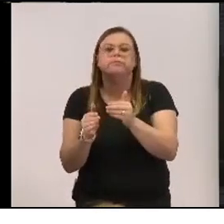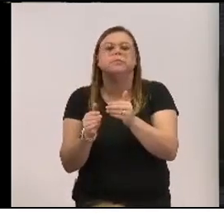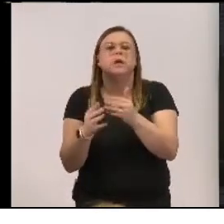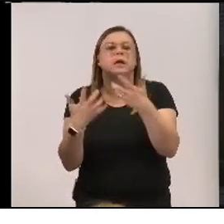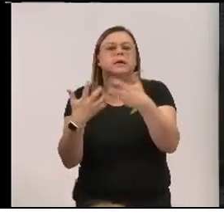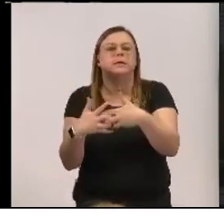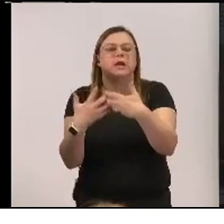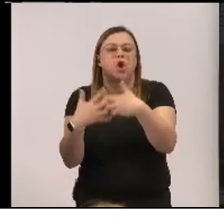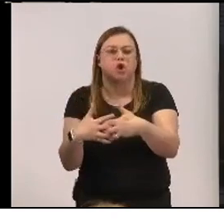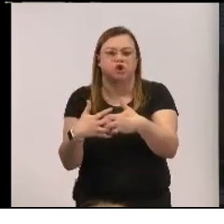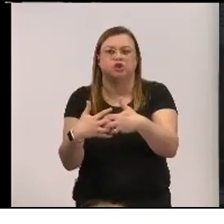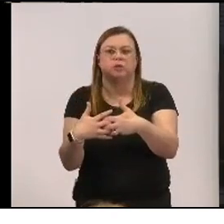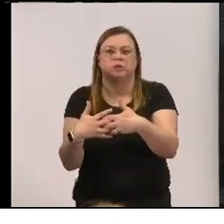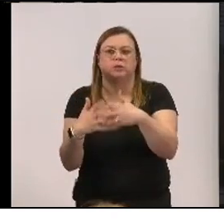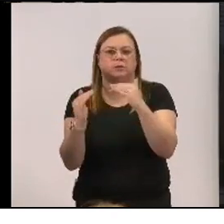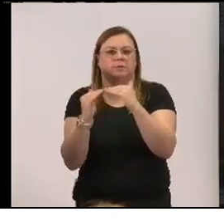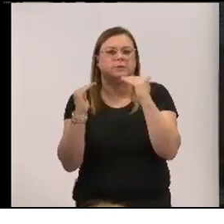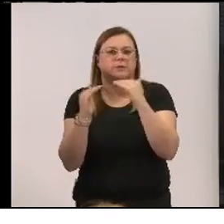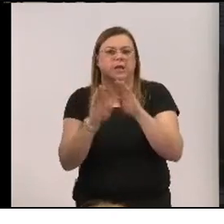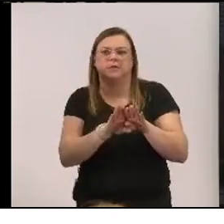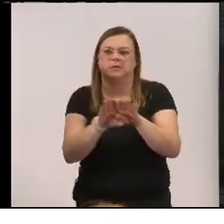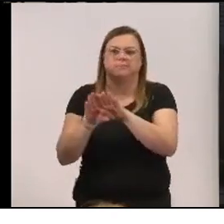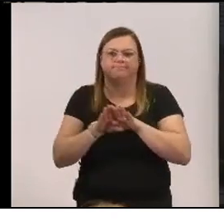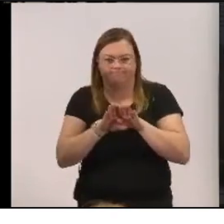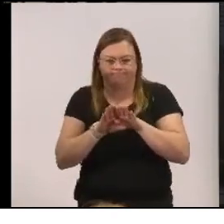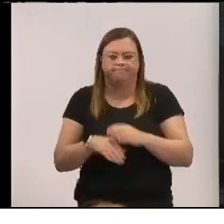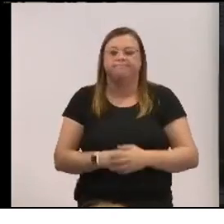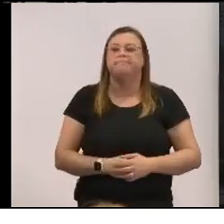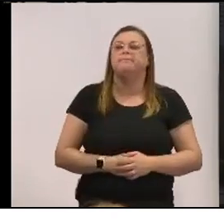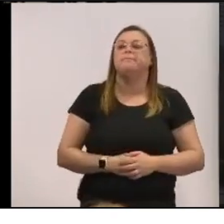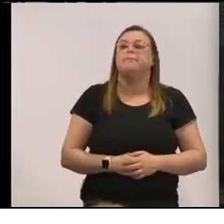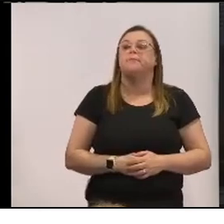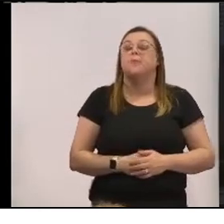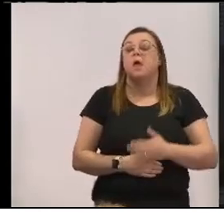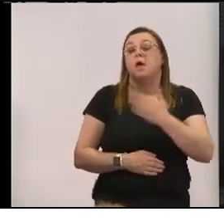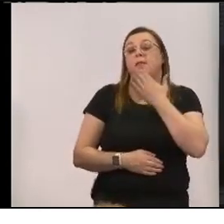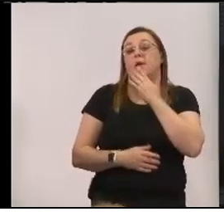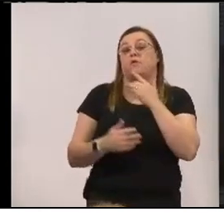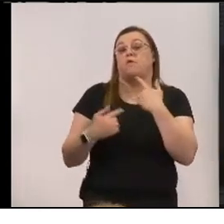technology standardisation. Thank you for allowing me to